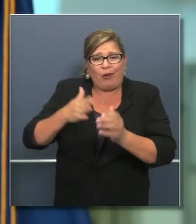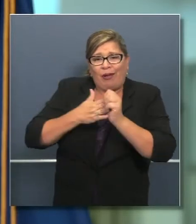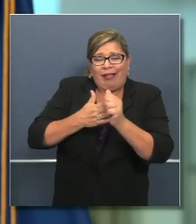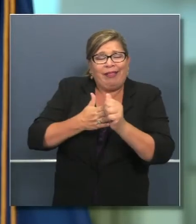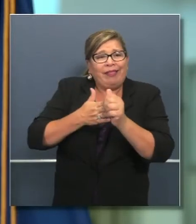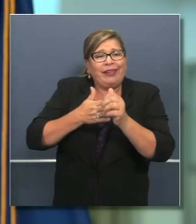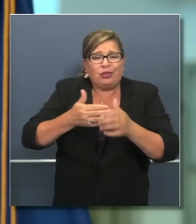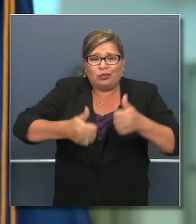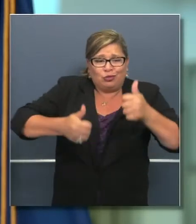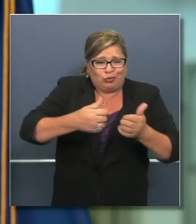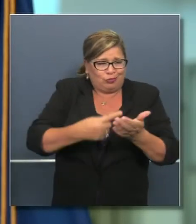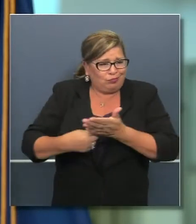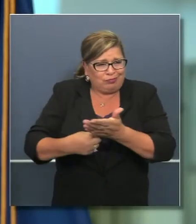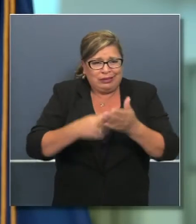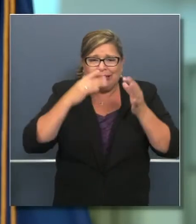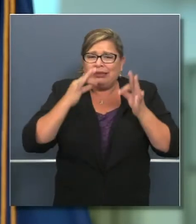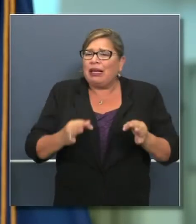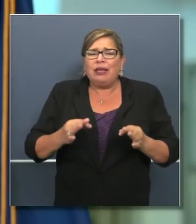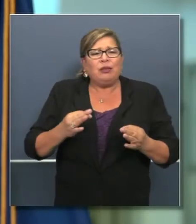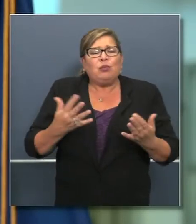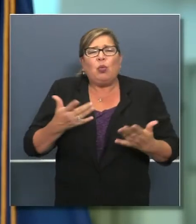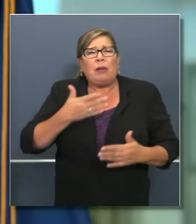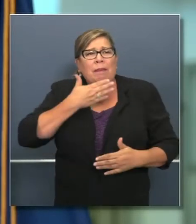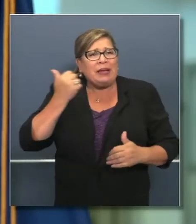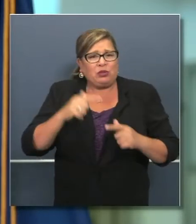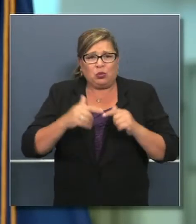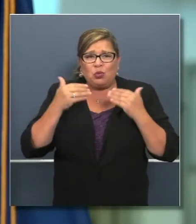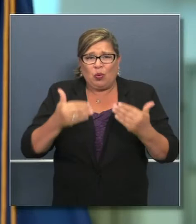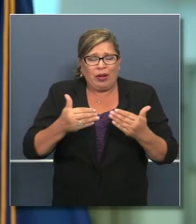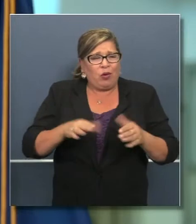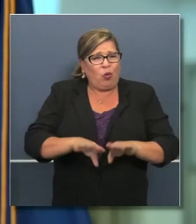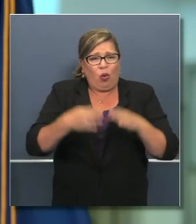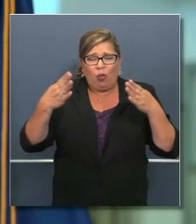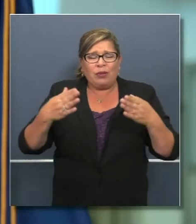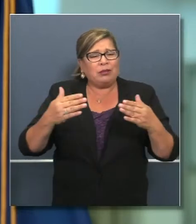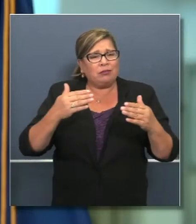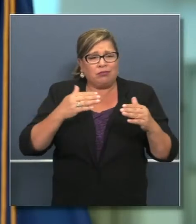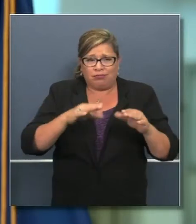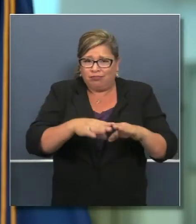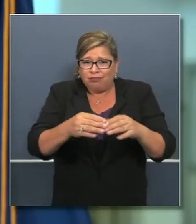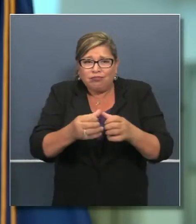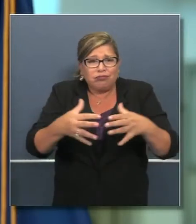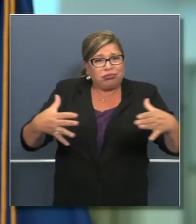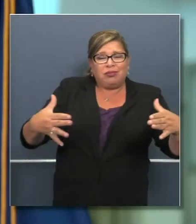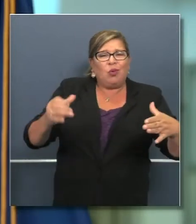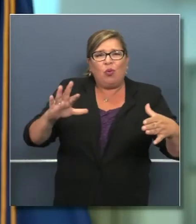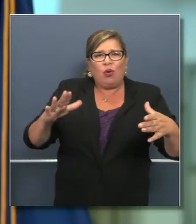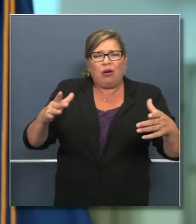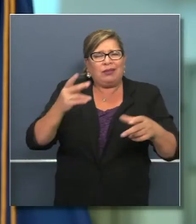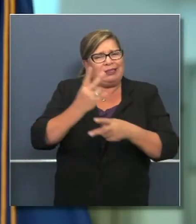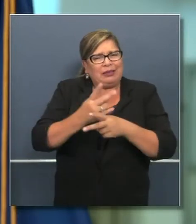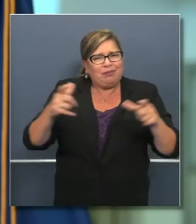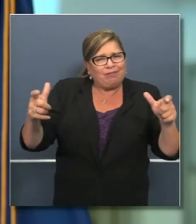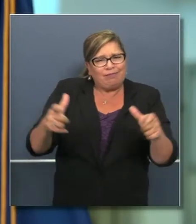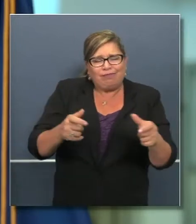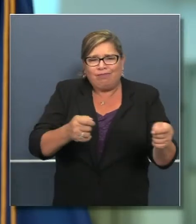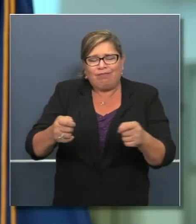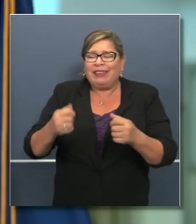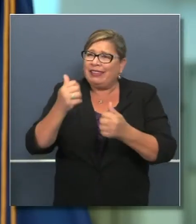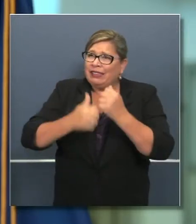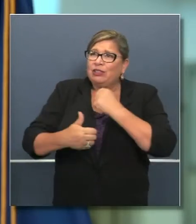mean go but guidelines that advance the how we safely and responsibly reopen the economy